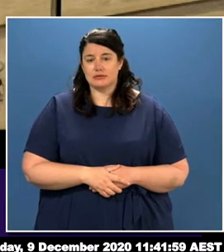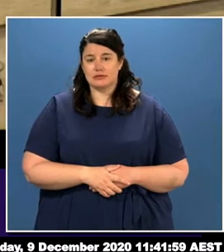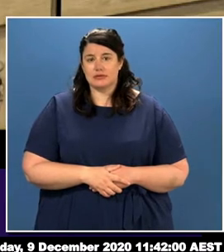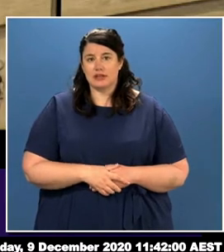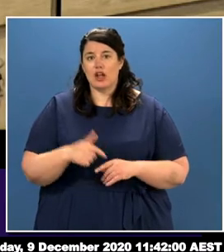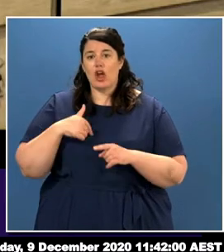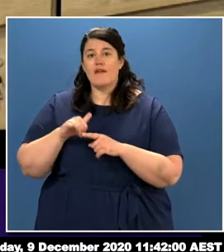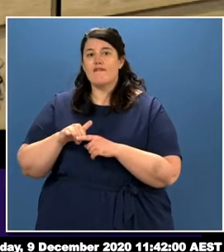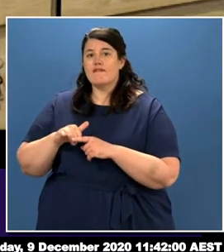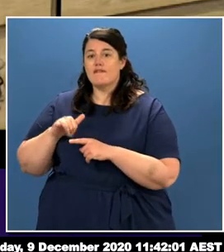the night before.